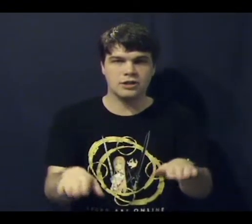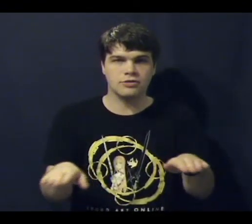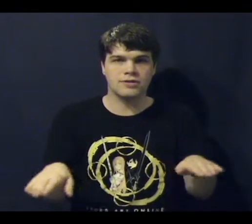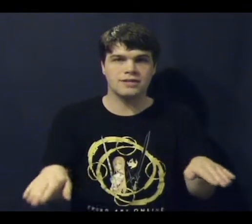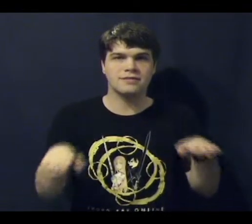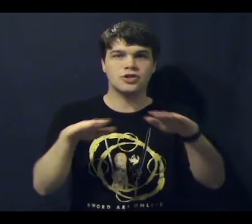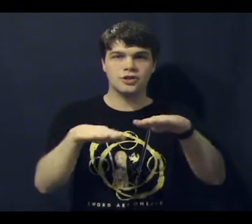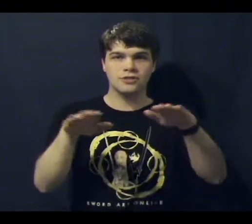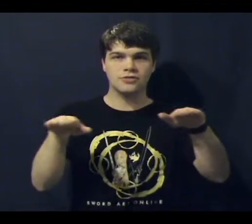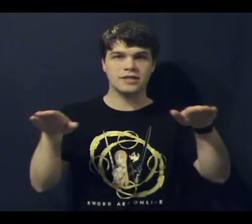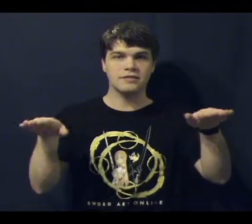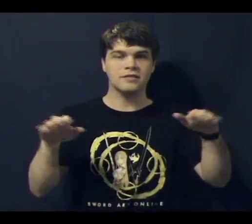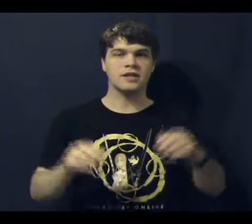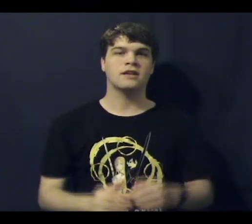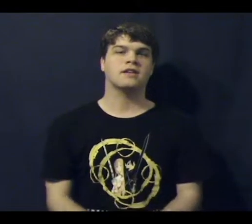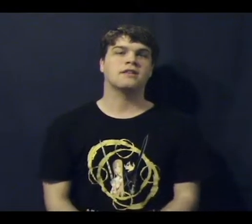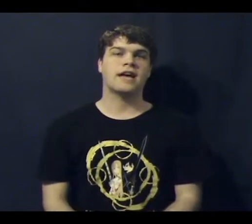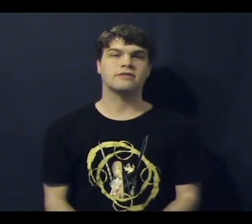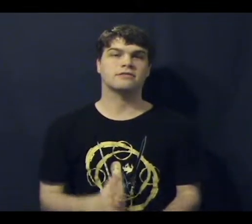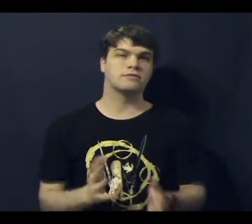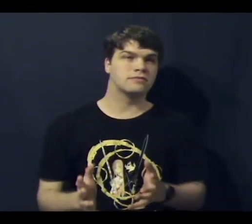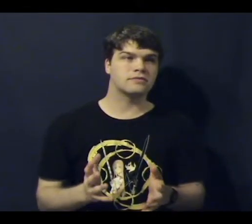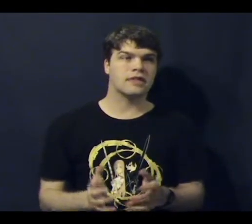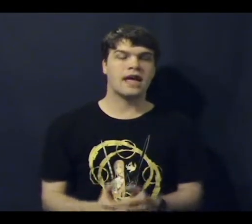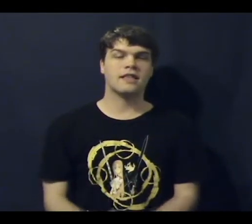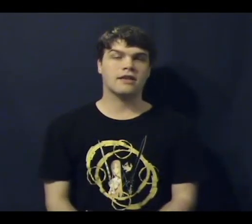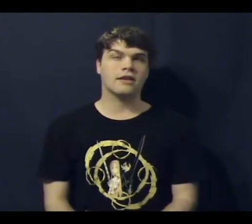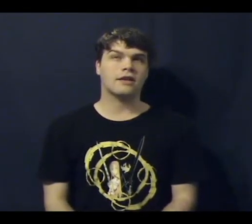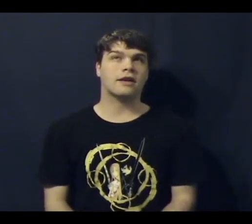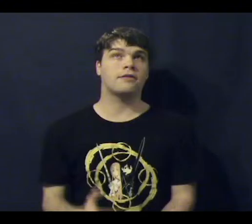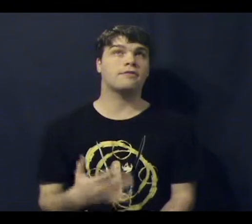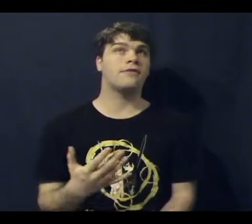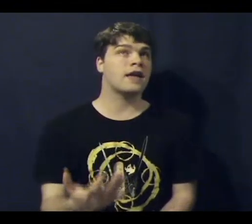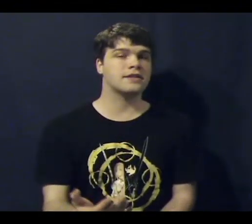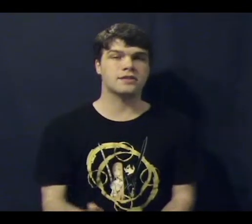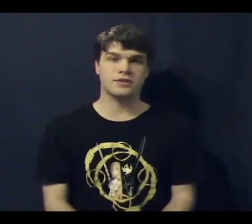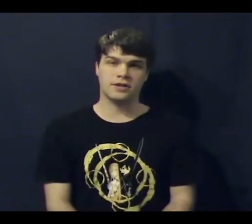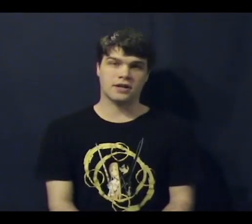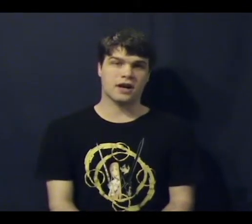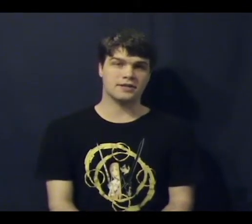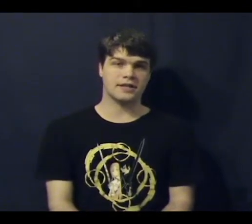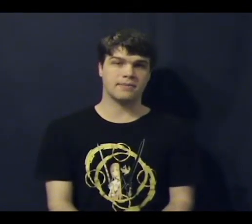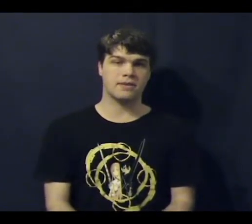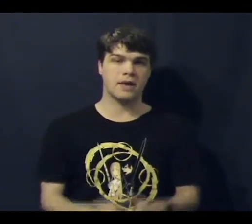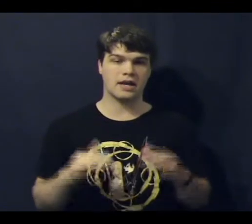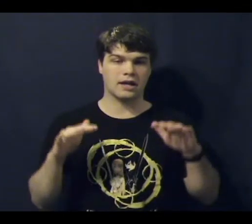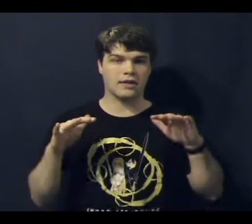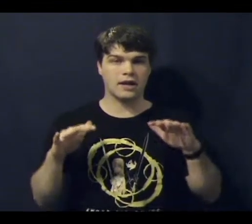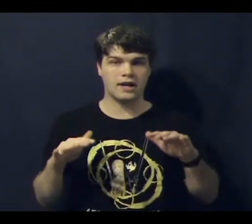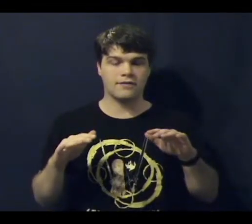Children. Children. Now that conveys a certain concept depending on the height